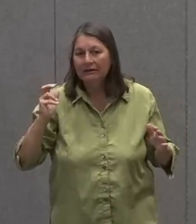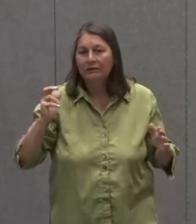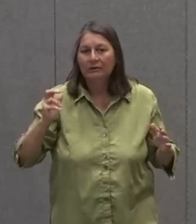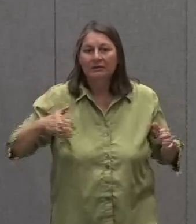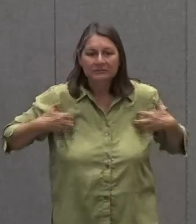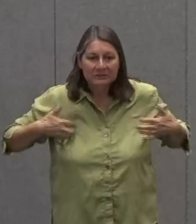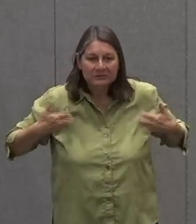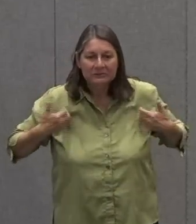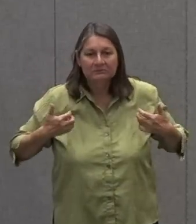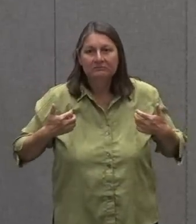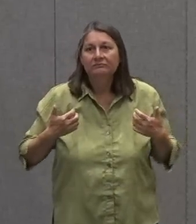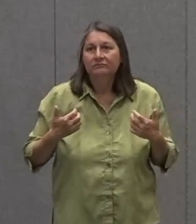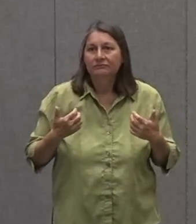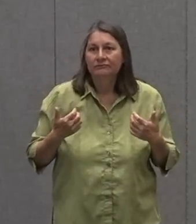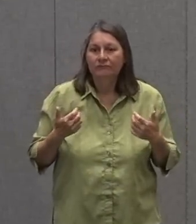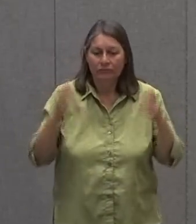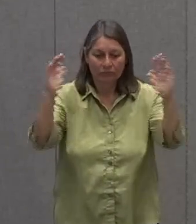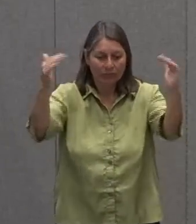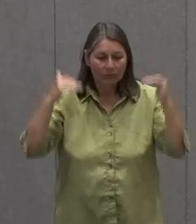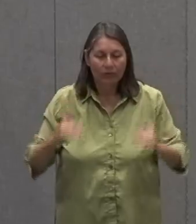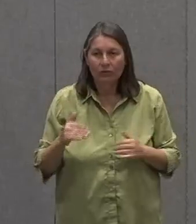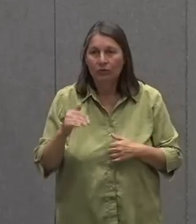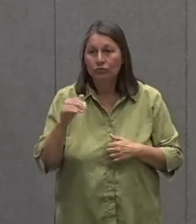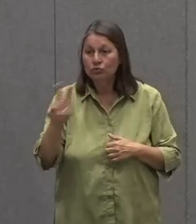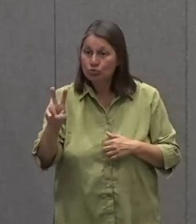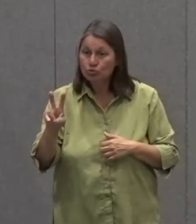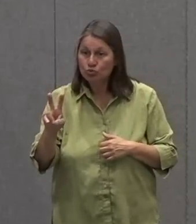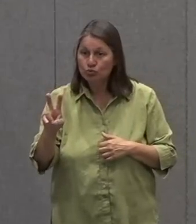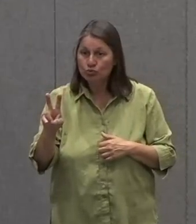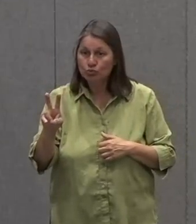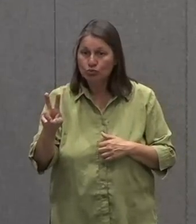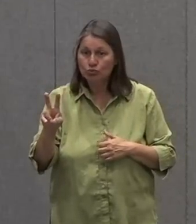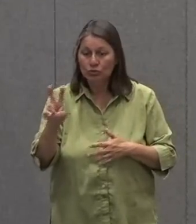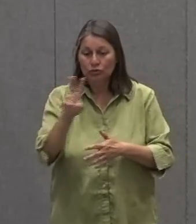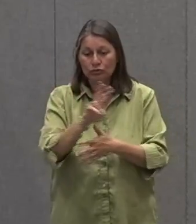Can you count by twos like the antelope? And then the fives, and 10.